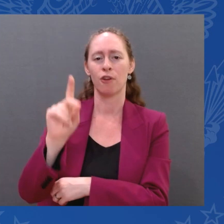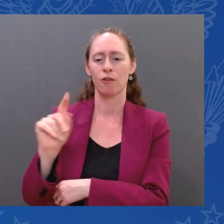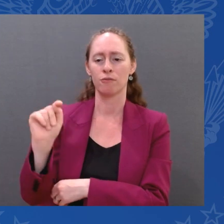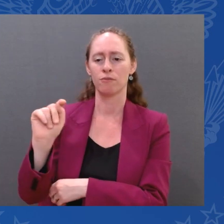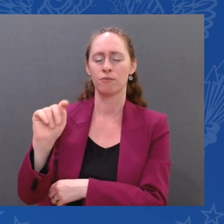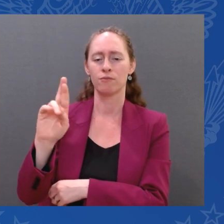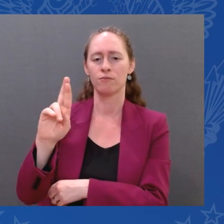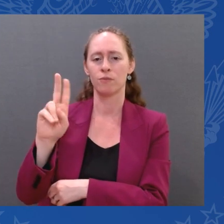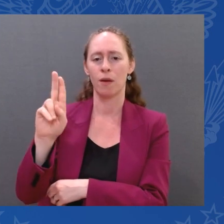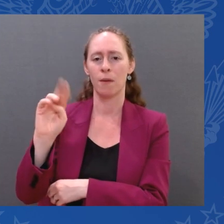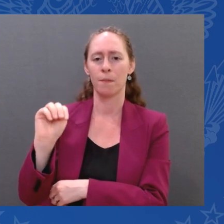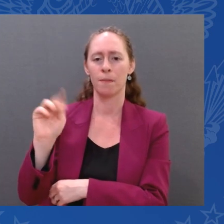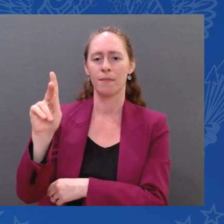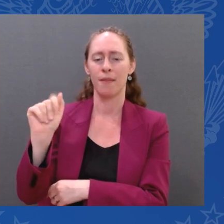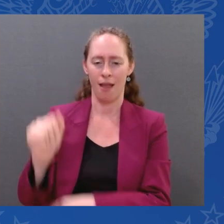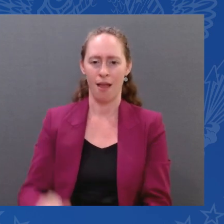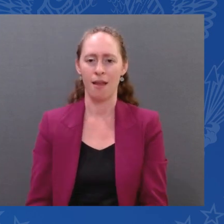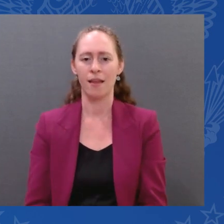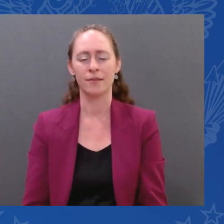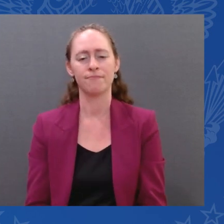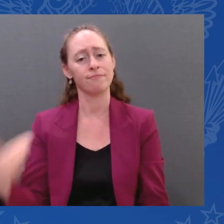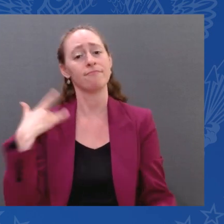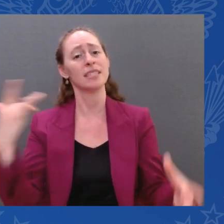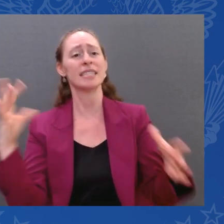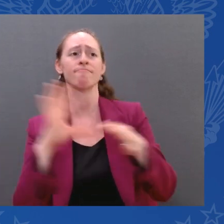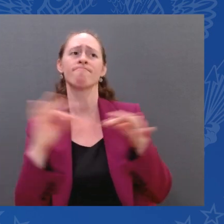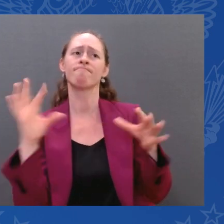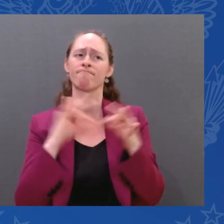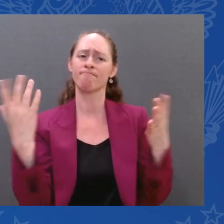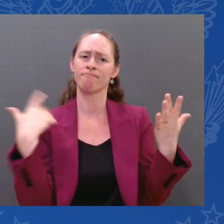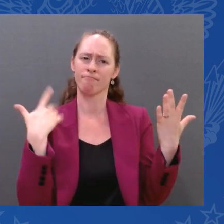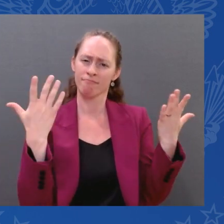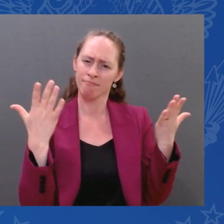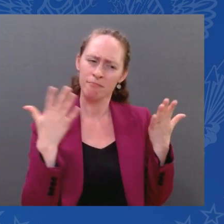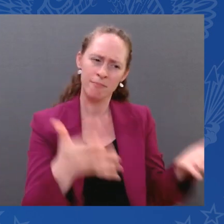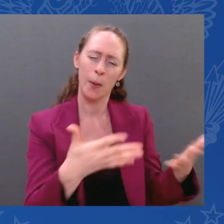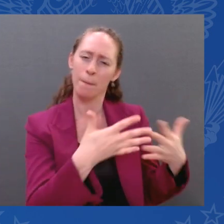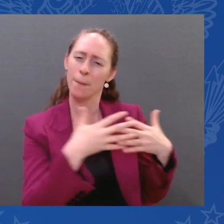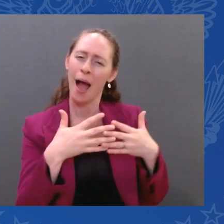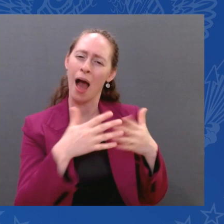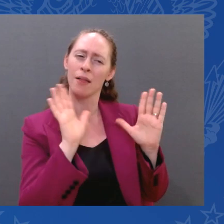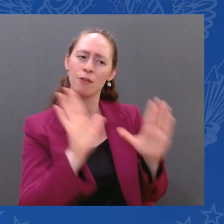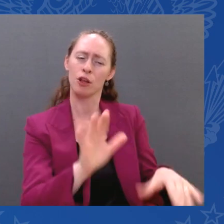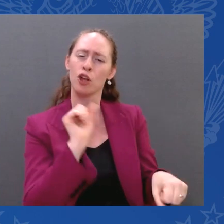For Rich,